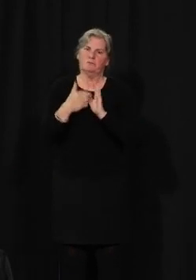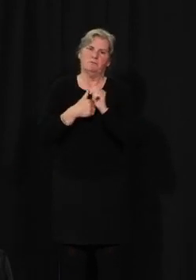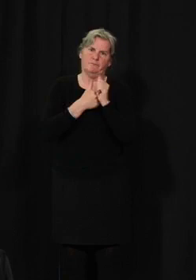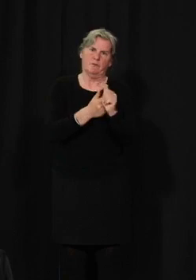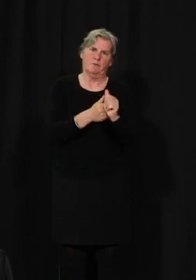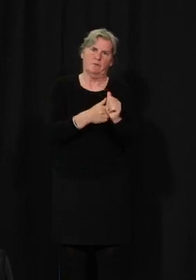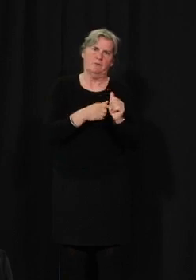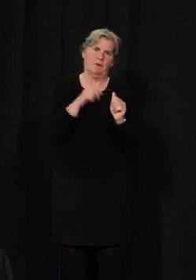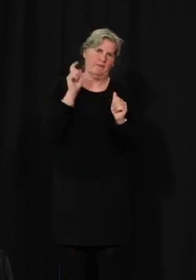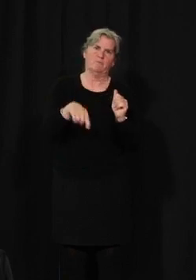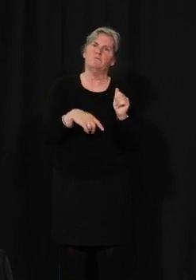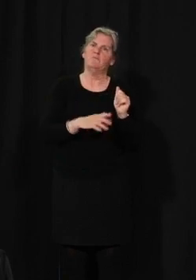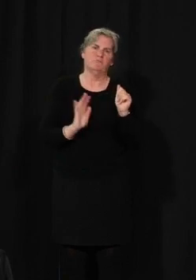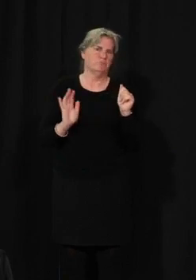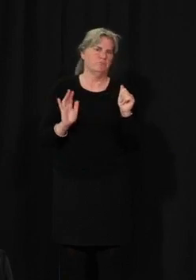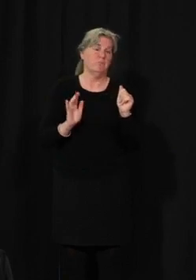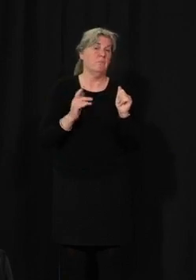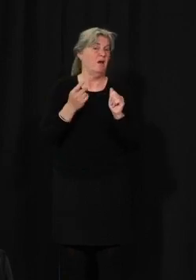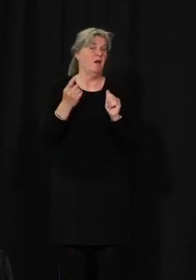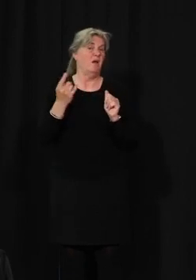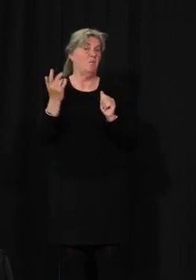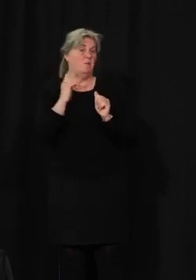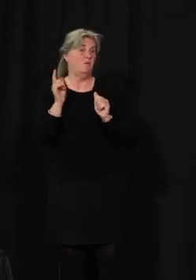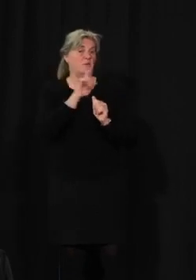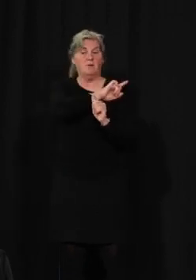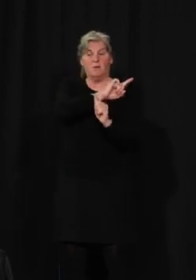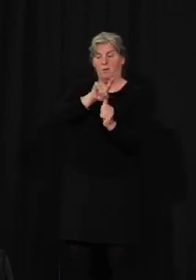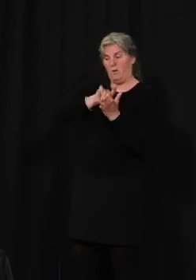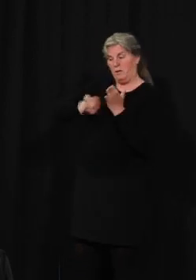They are subject to inspection, but if the rules and the plans e